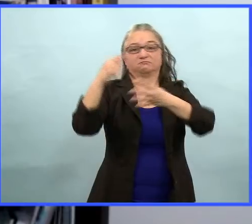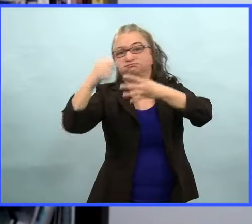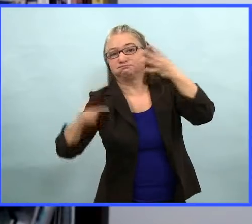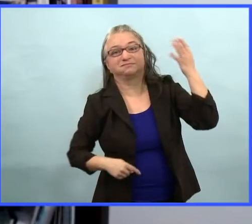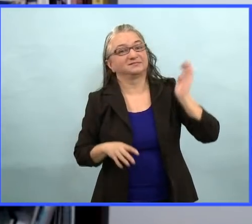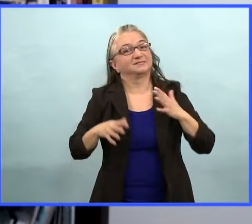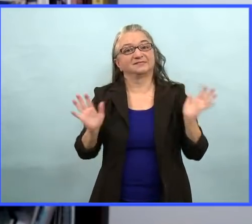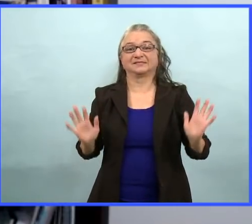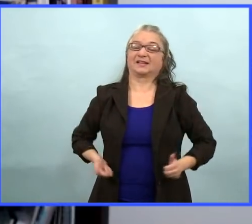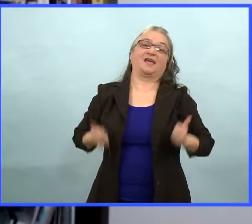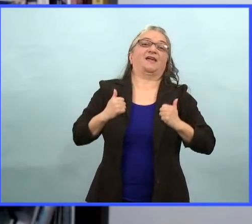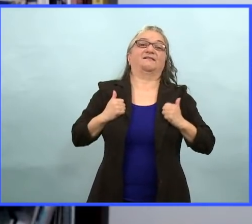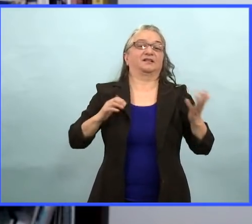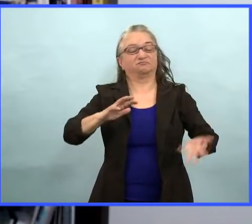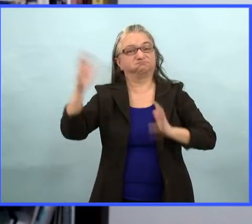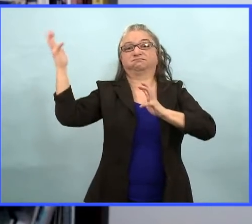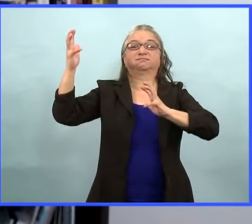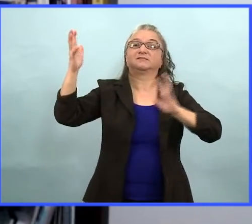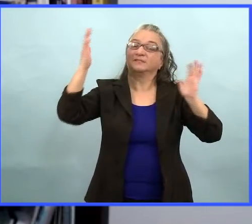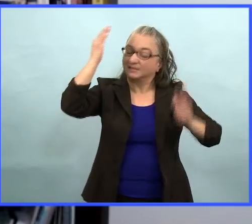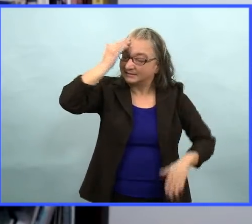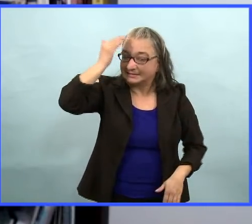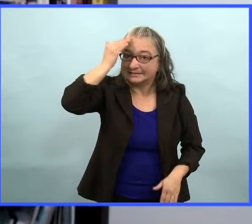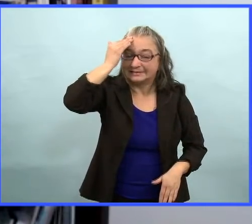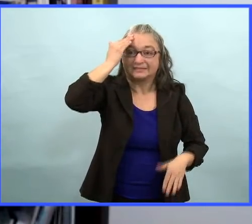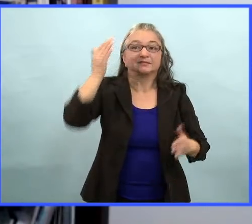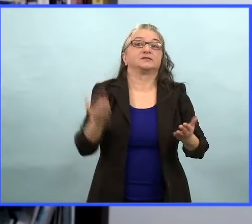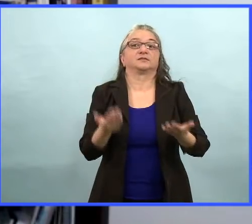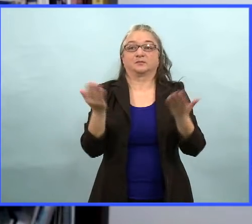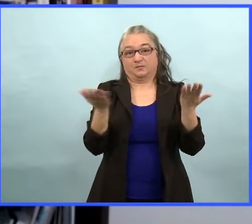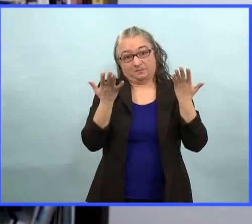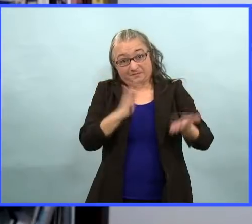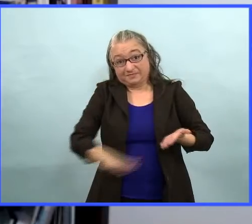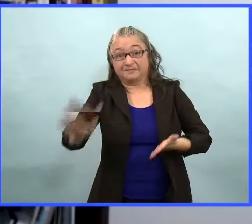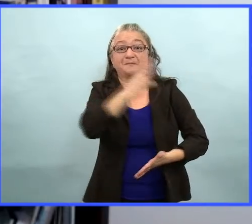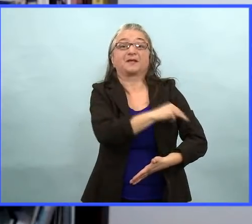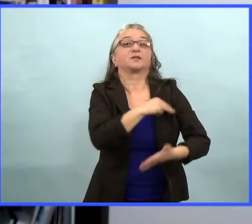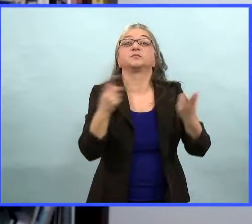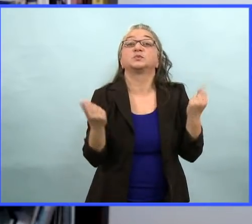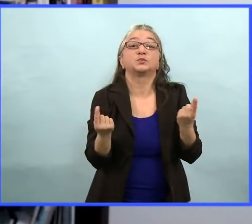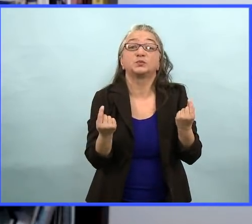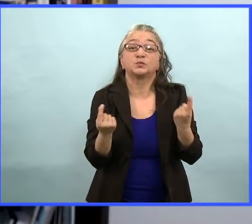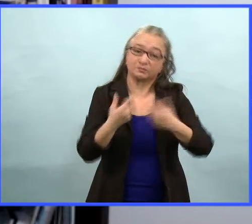once again for doing your part to protect yourself your family community and all of us